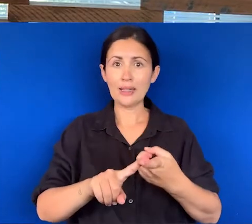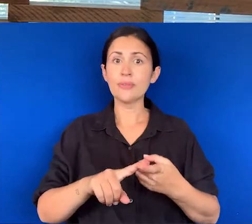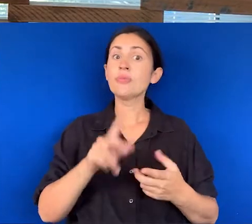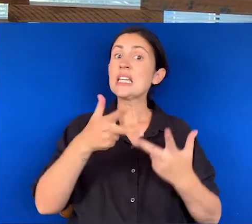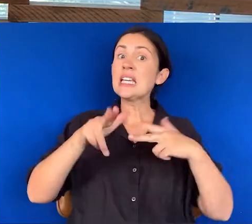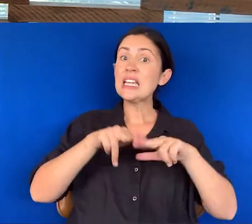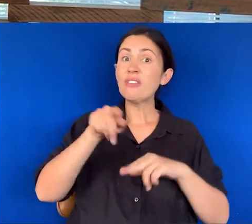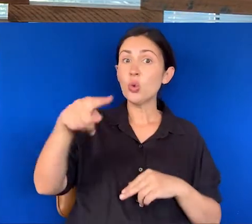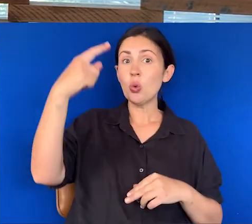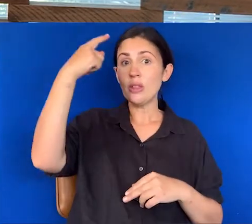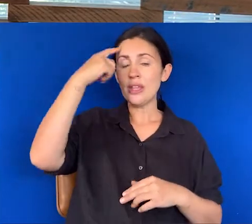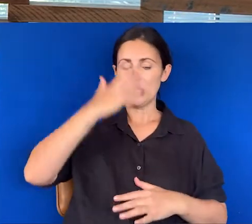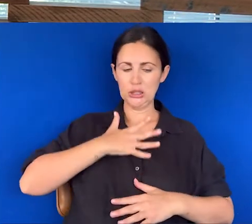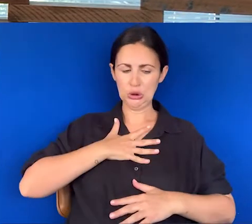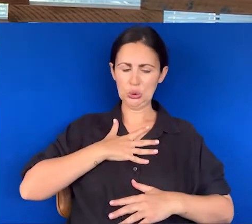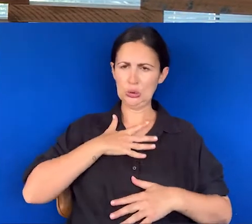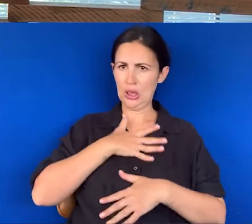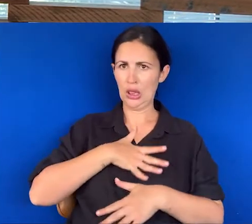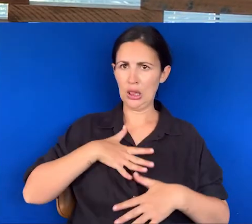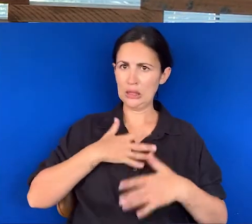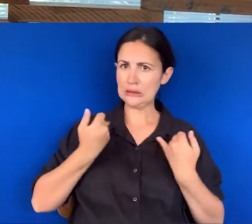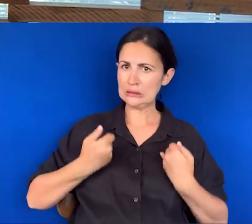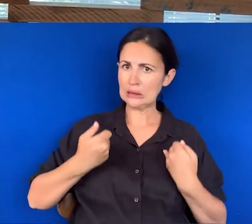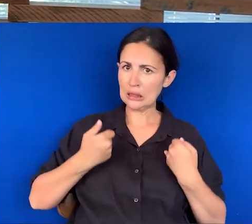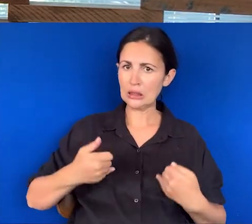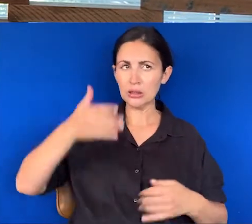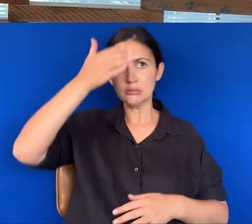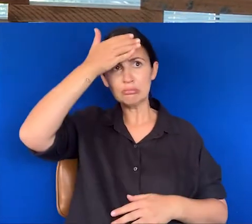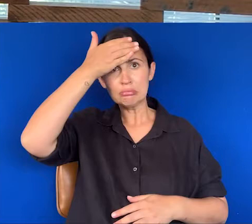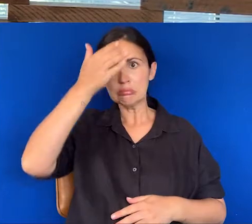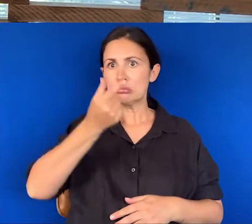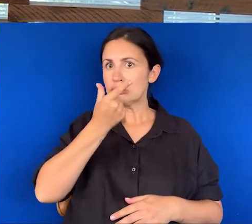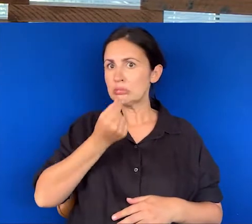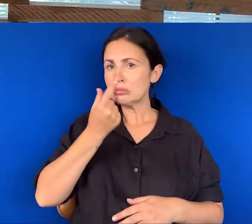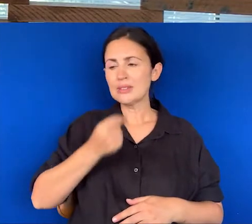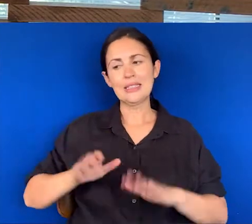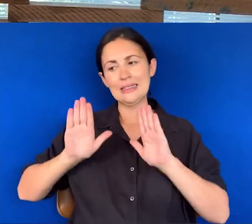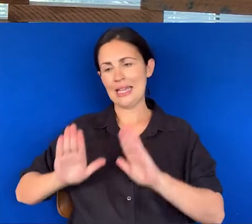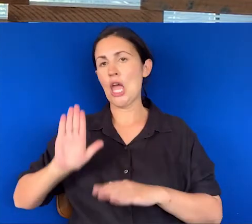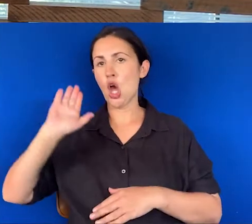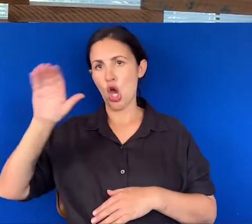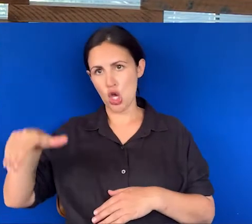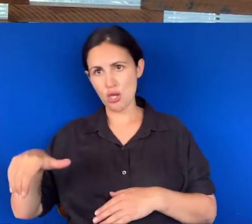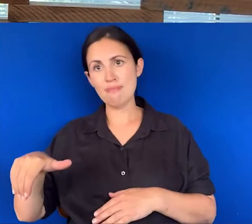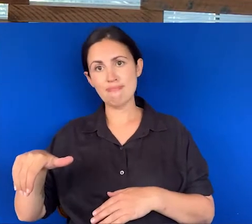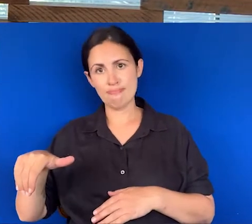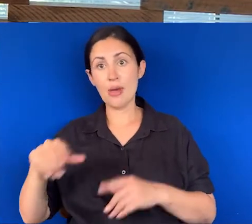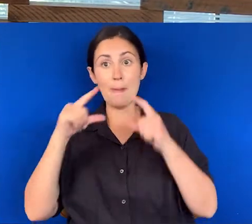please do stay home, continue to wear the masks, and we'll talk about masks in a minute,